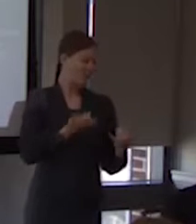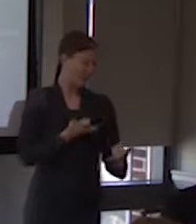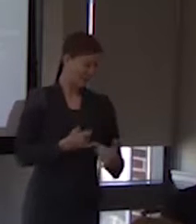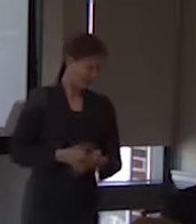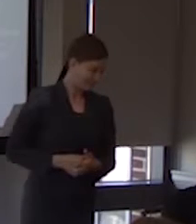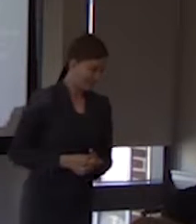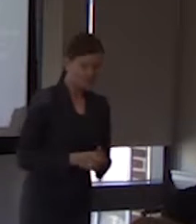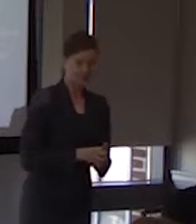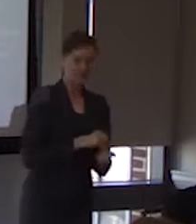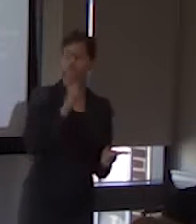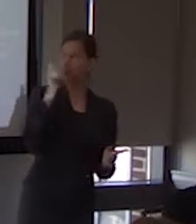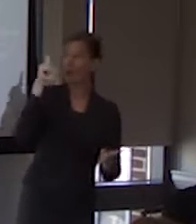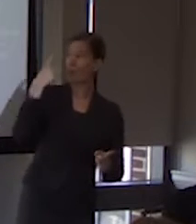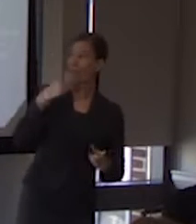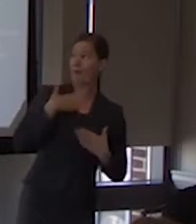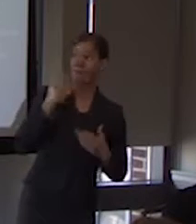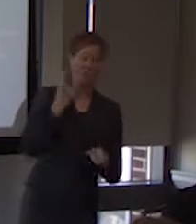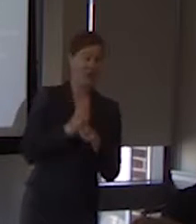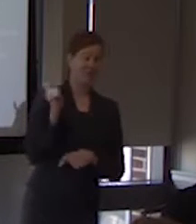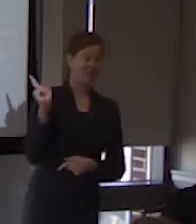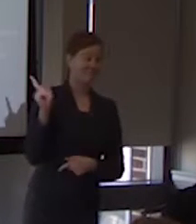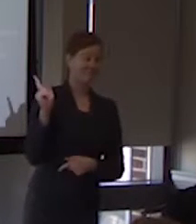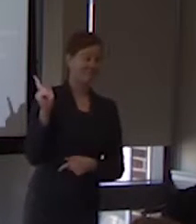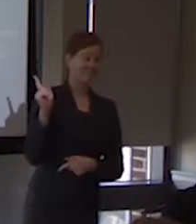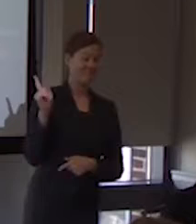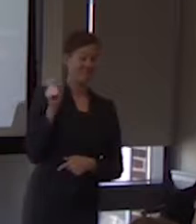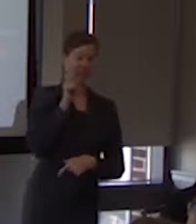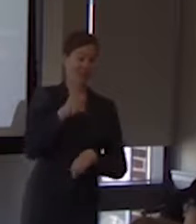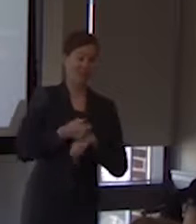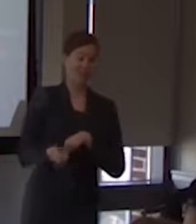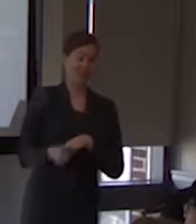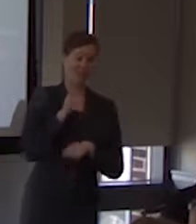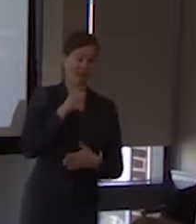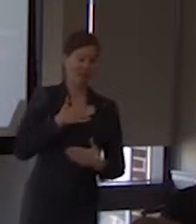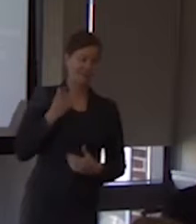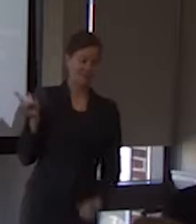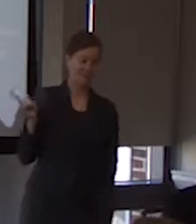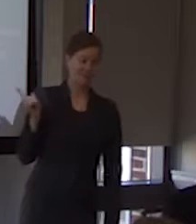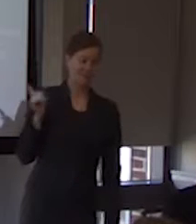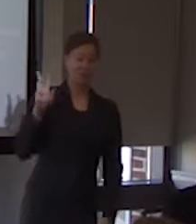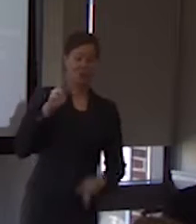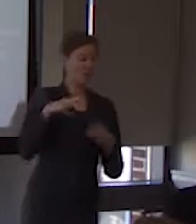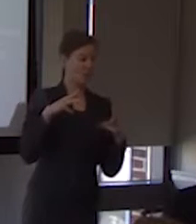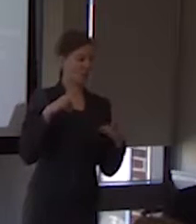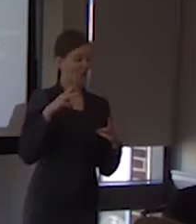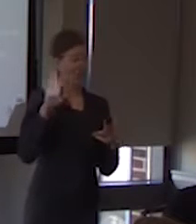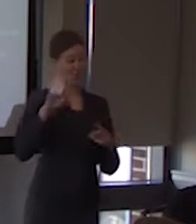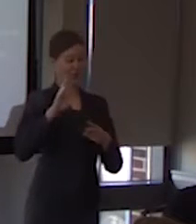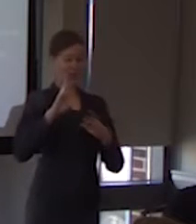She doesn't look very happy, does she? I don't blame her. By this point, her rose colored glasses on the world had come off.